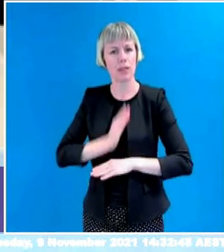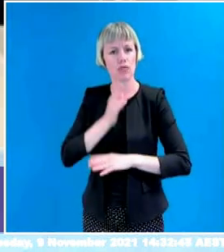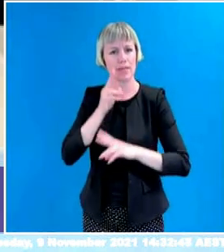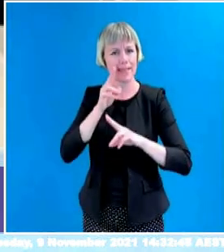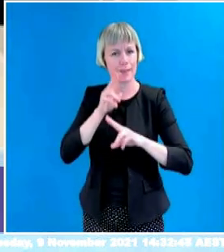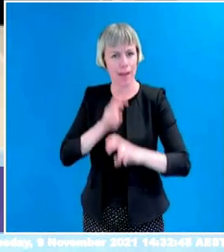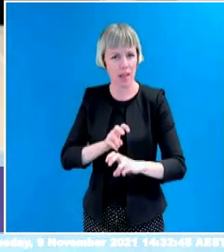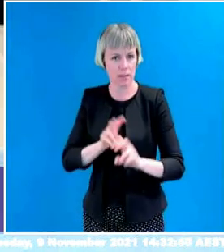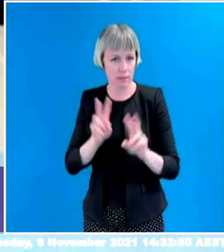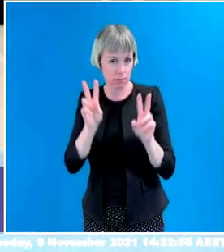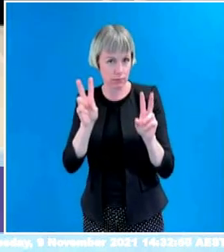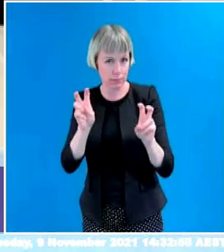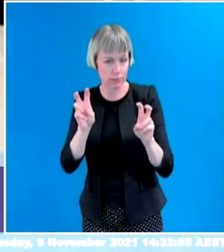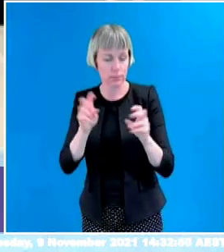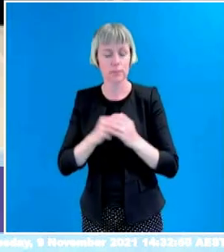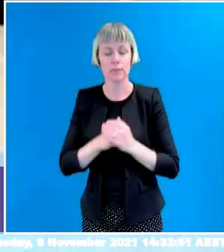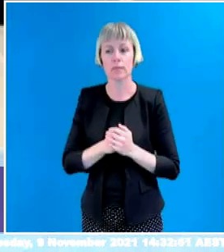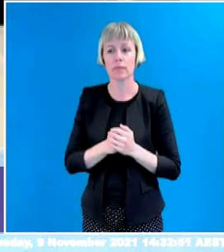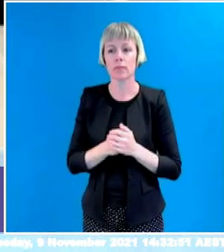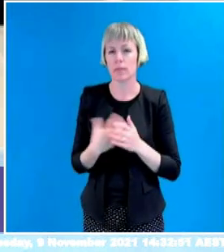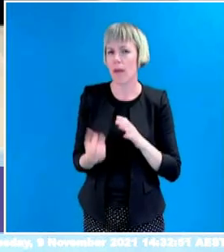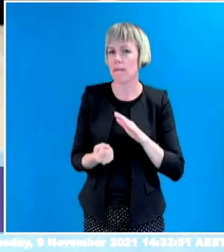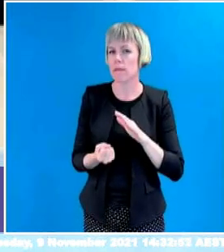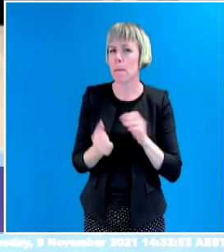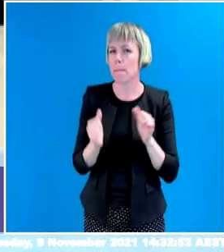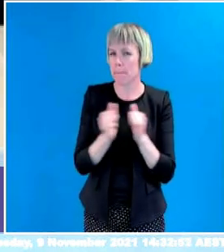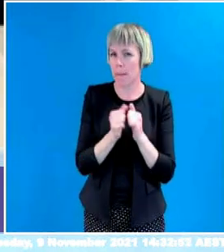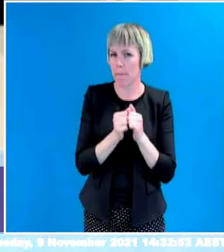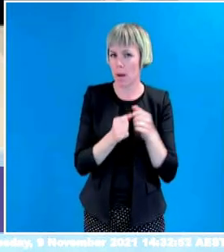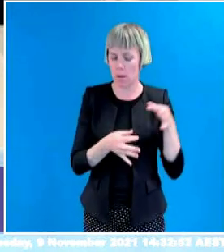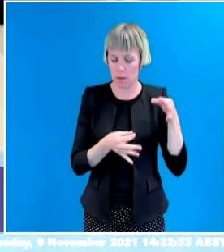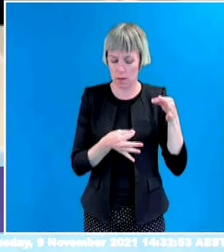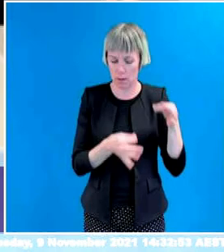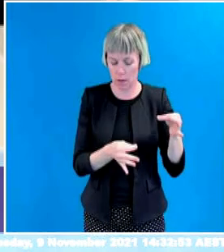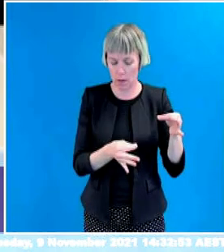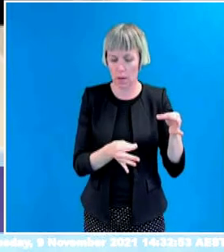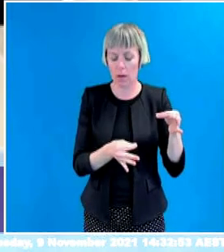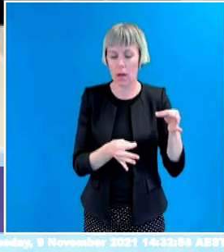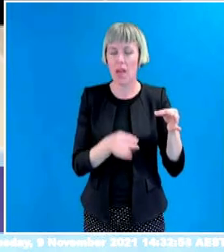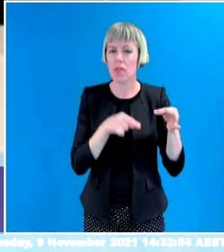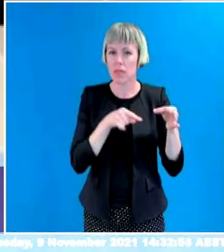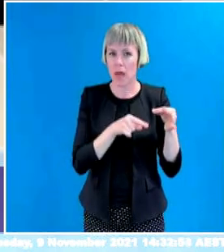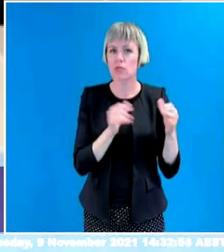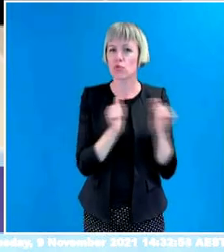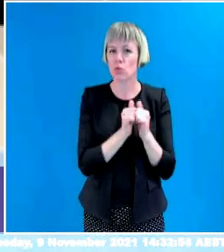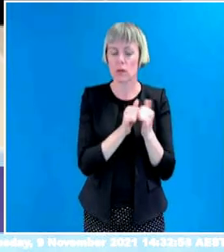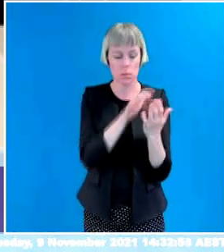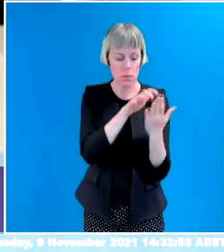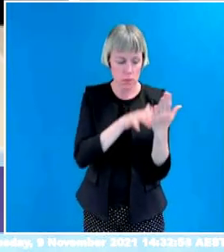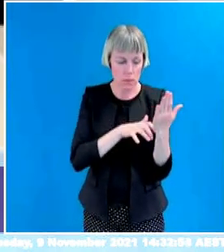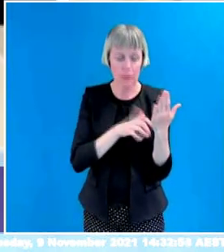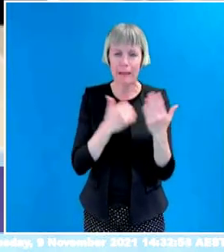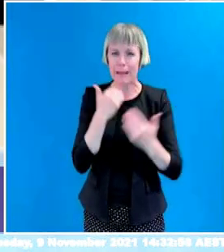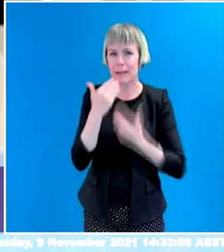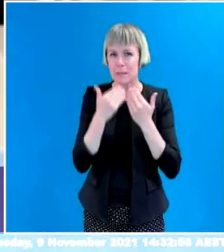already, which actually goes through that in some degree of detail. And, yes.